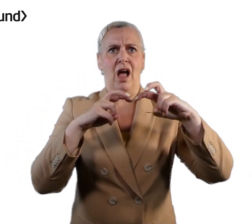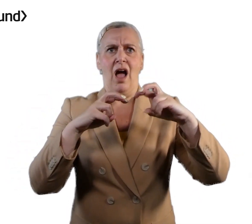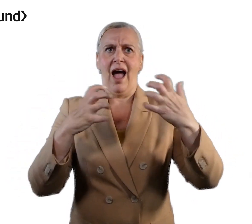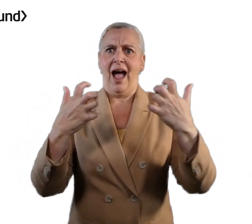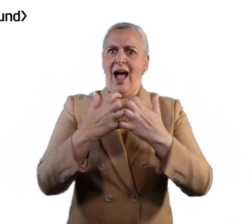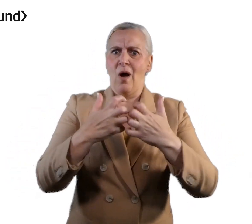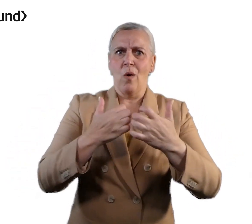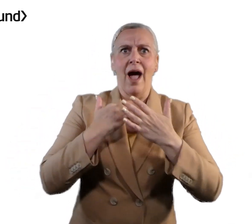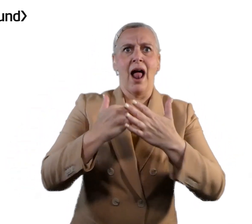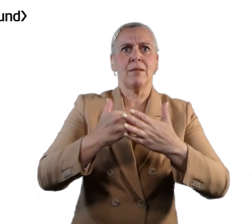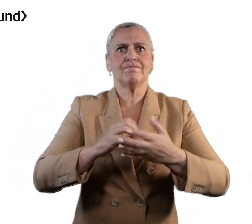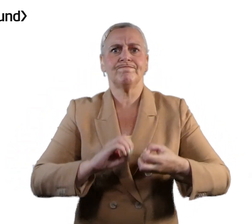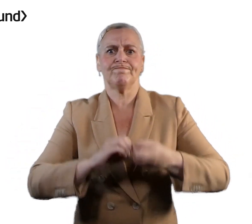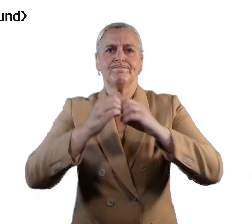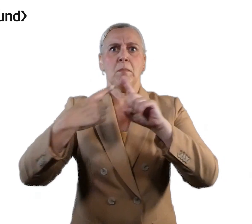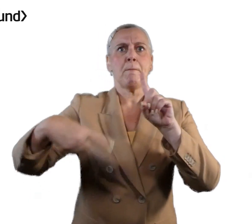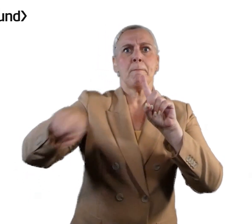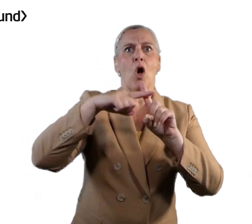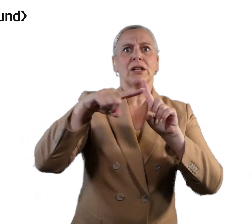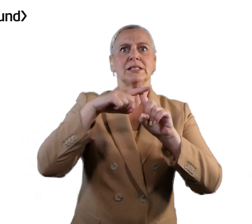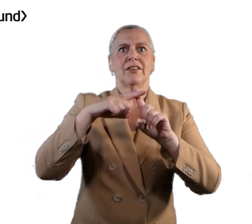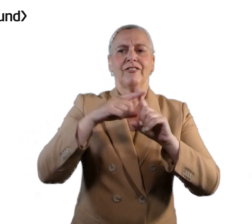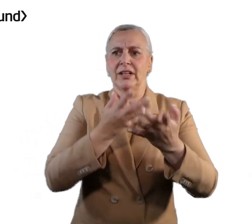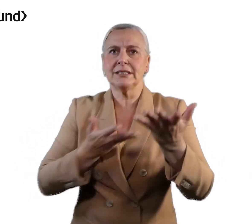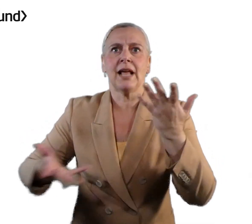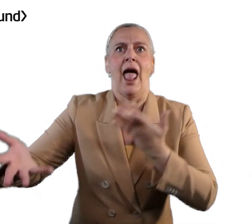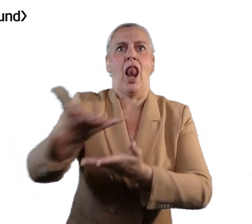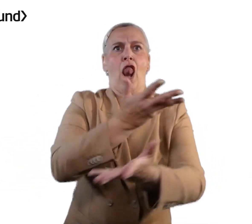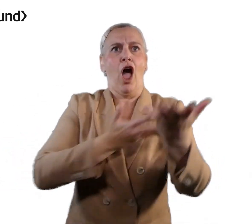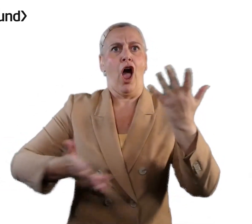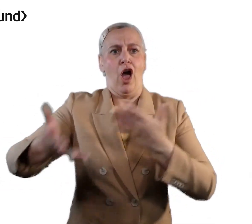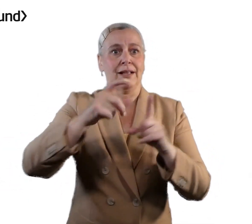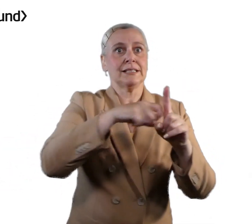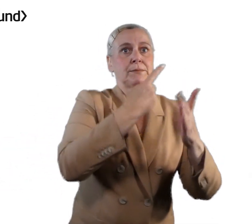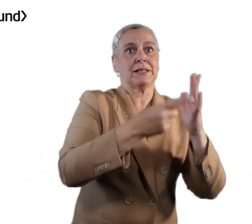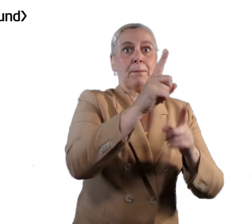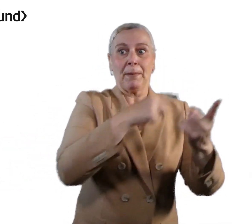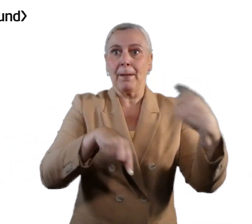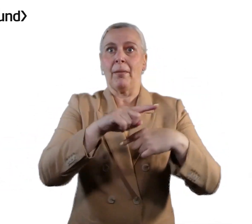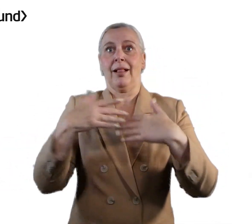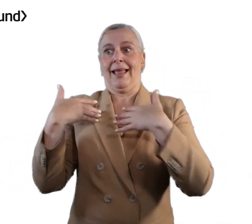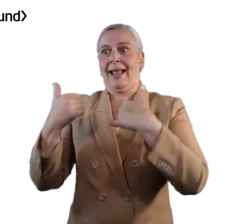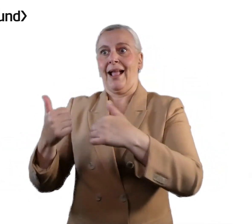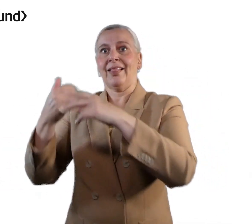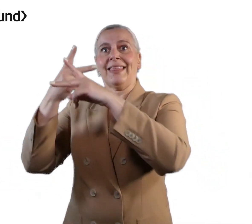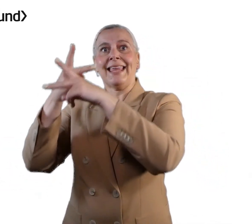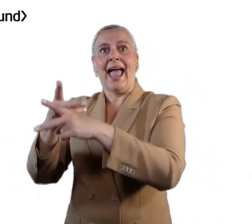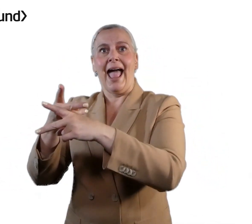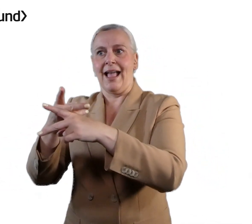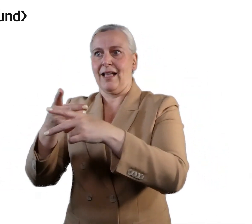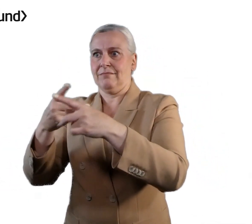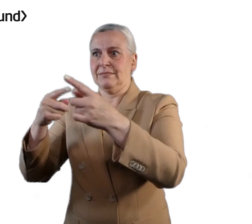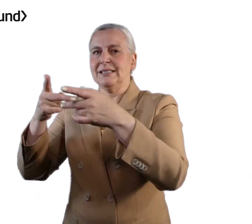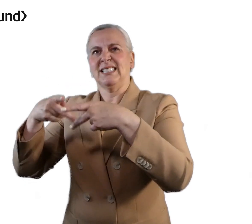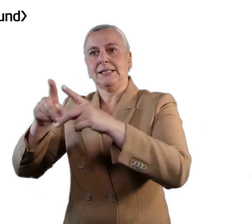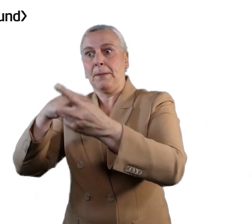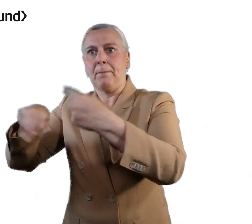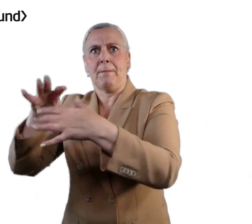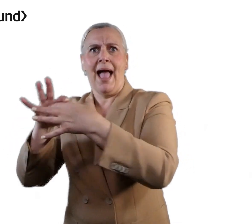assist positive dialogue between Disabled people and health and care systems,